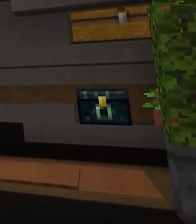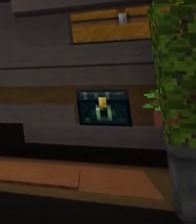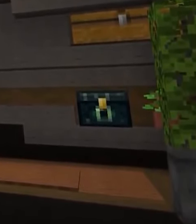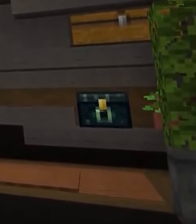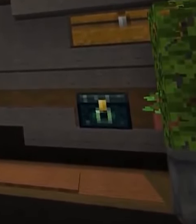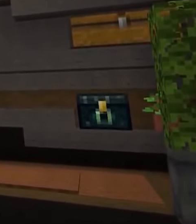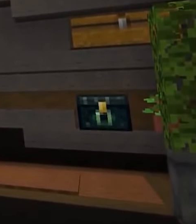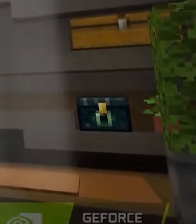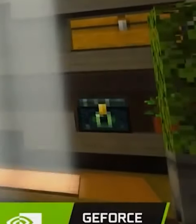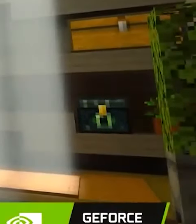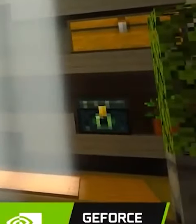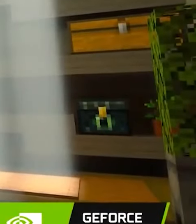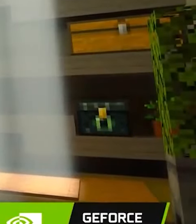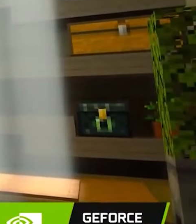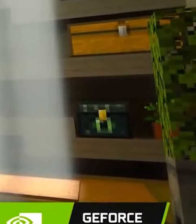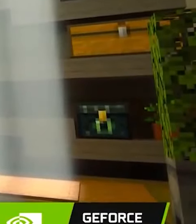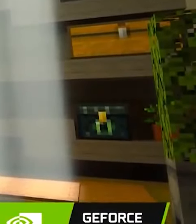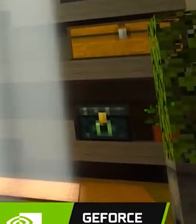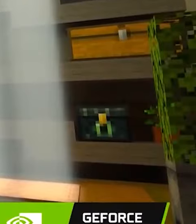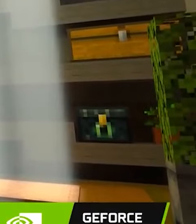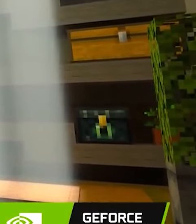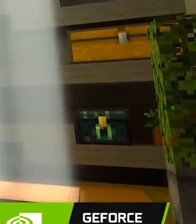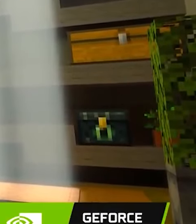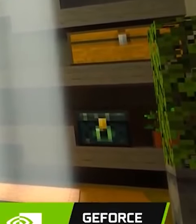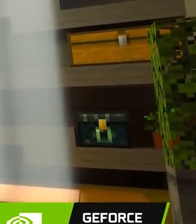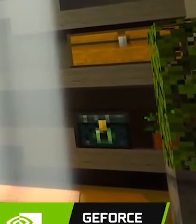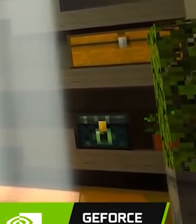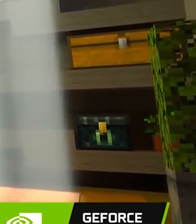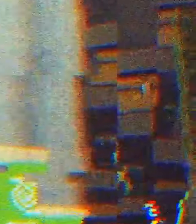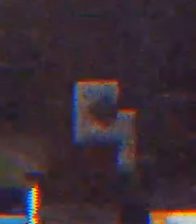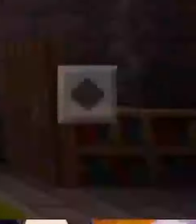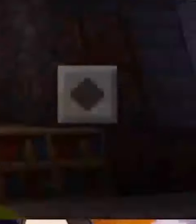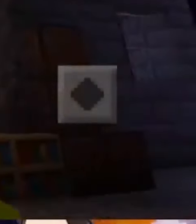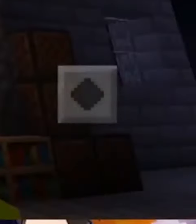LOOK AND FEEL OF MINECRAFT FROM